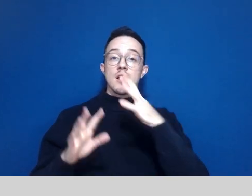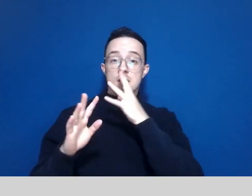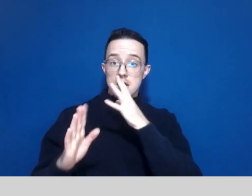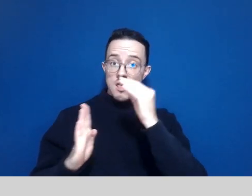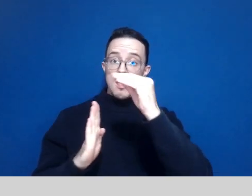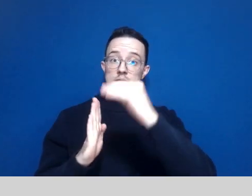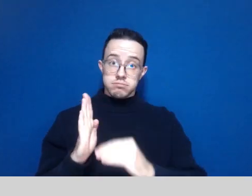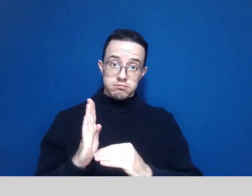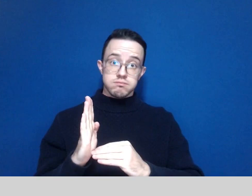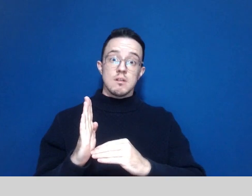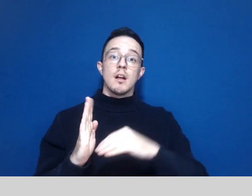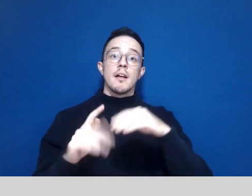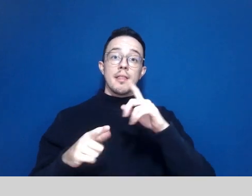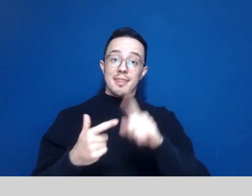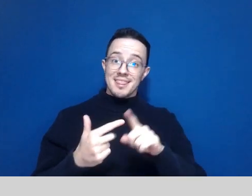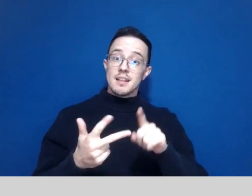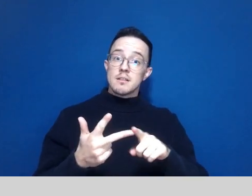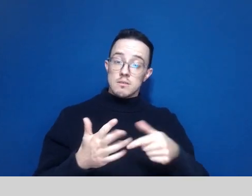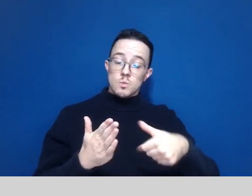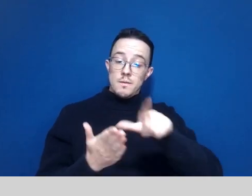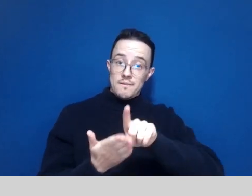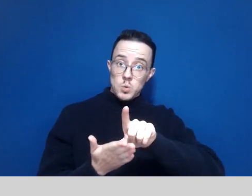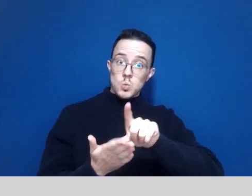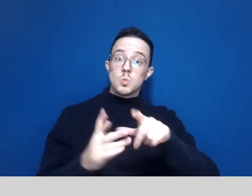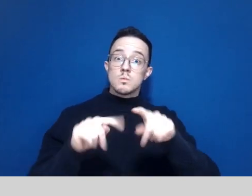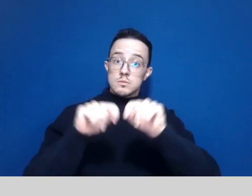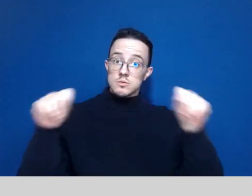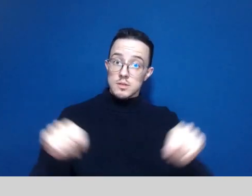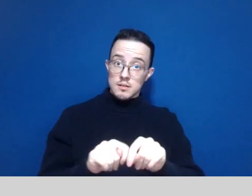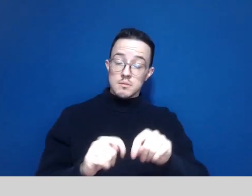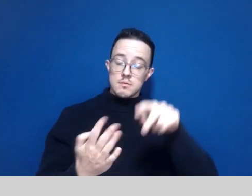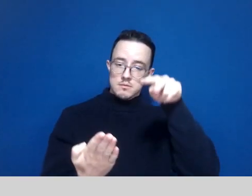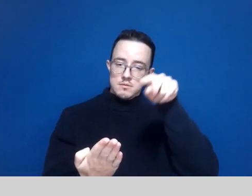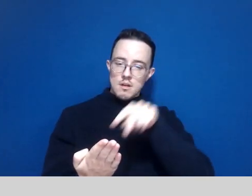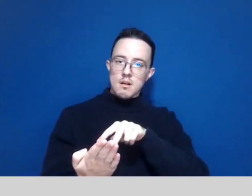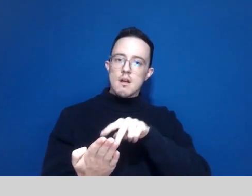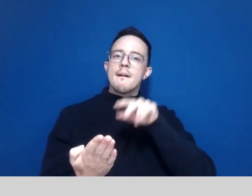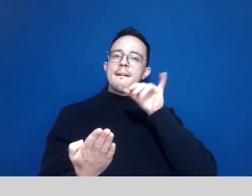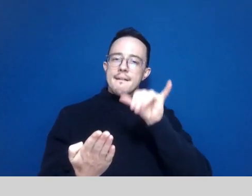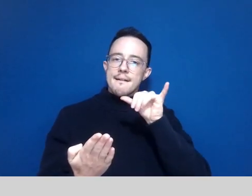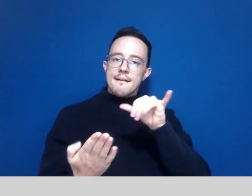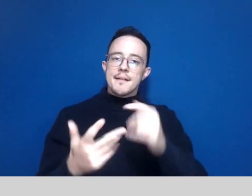that way they can stay on topic. They can then create slide decks that focus solely